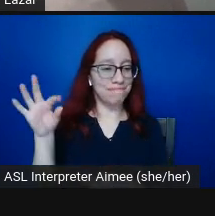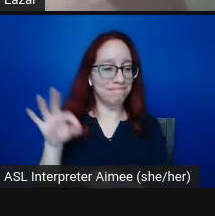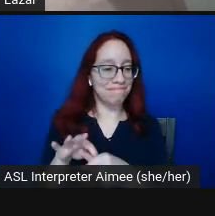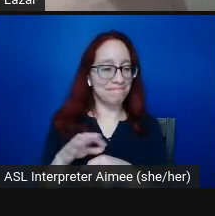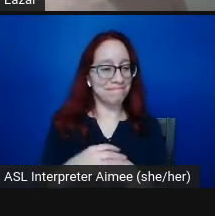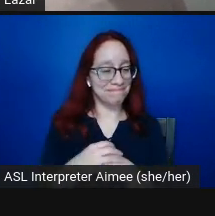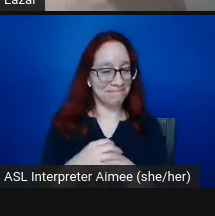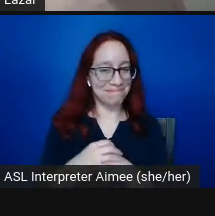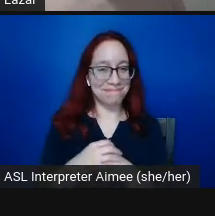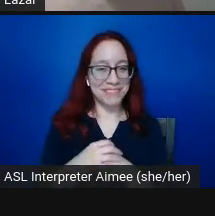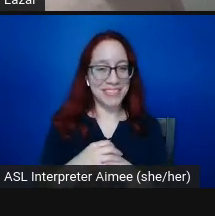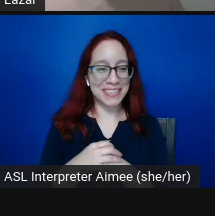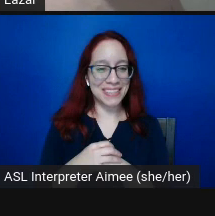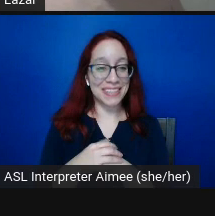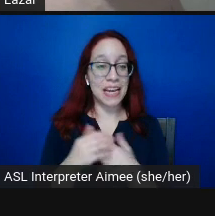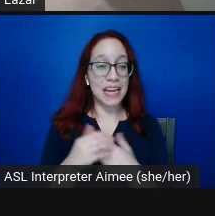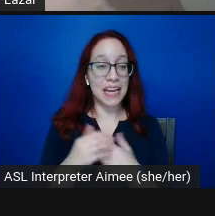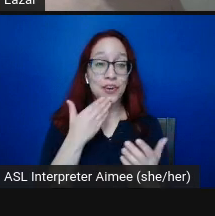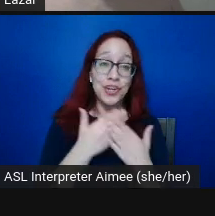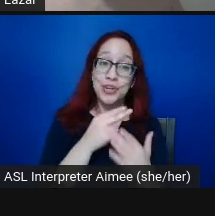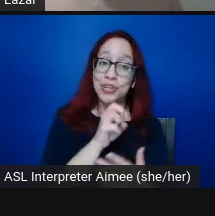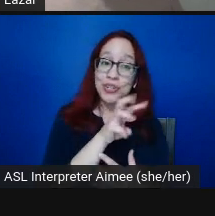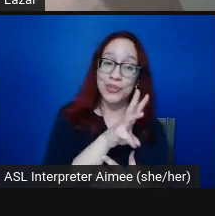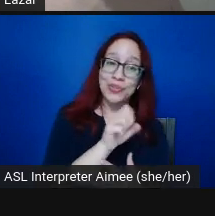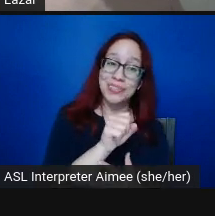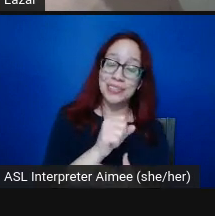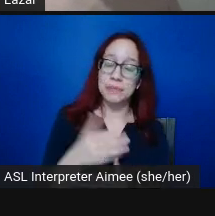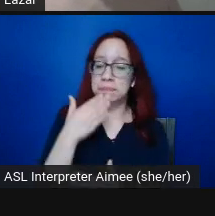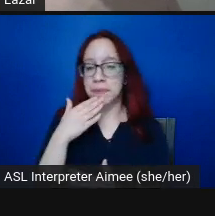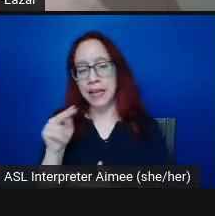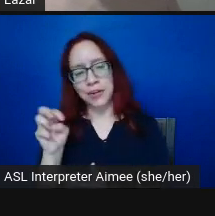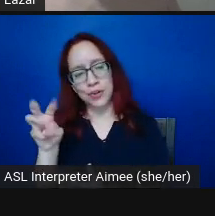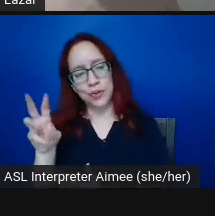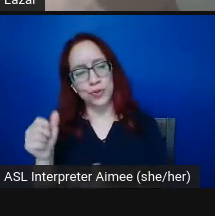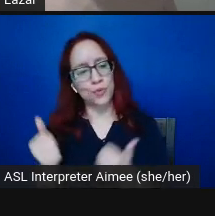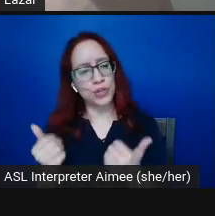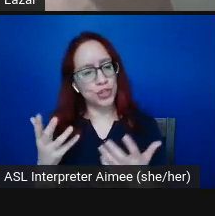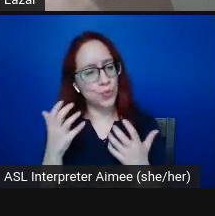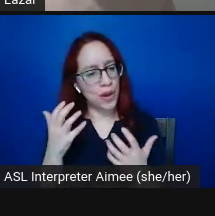I have good news and bad news. Which one do you want to hear first?